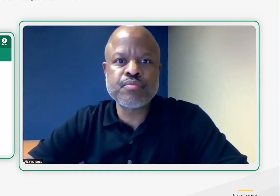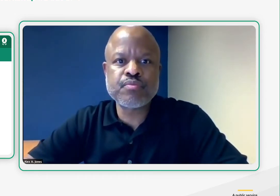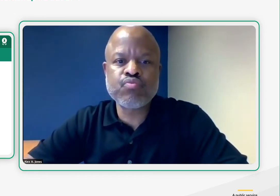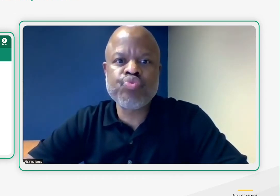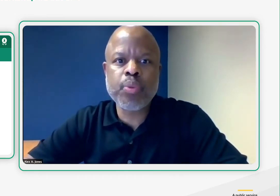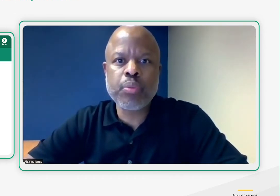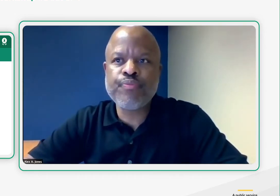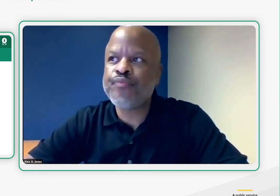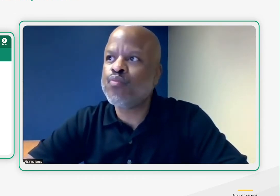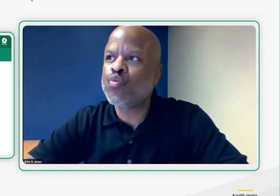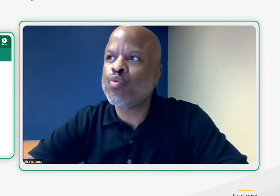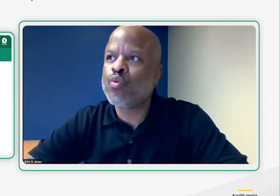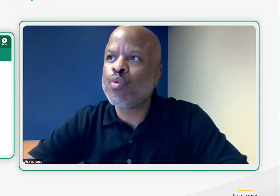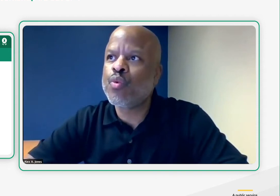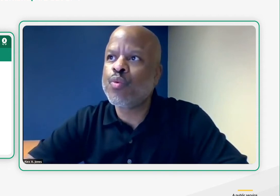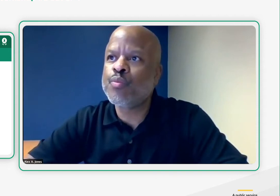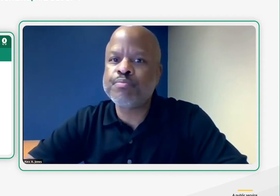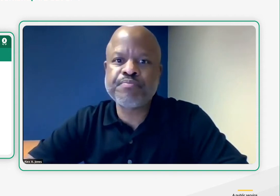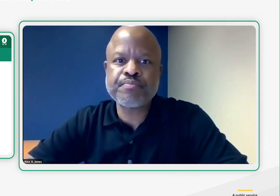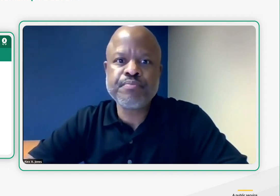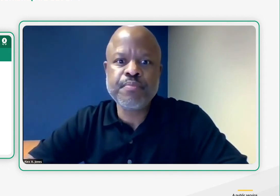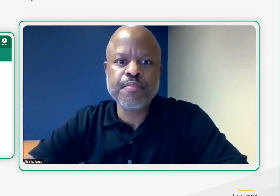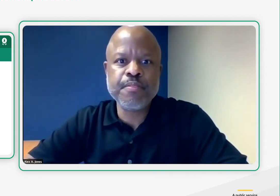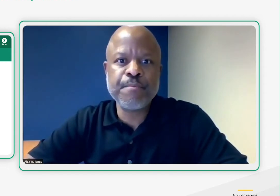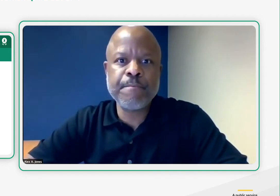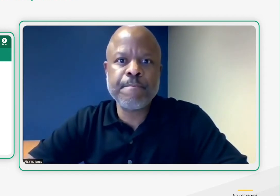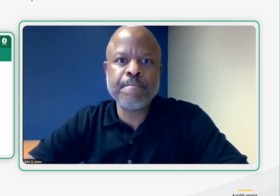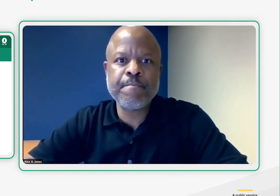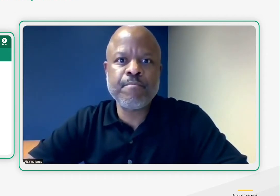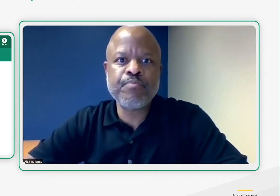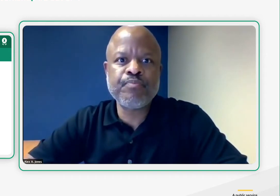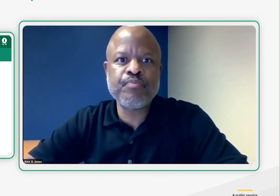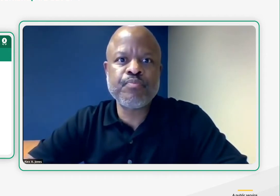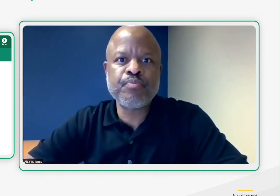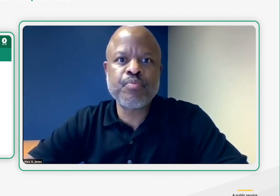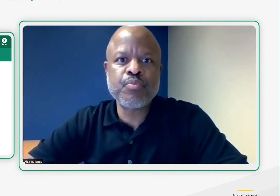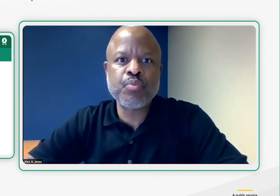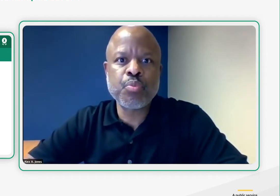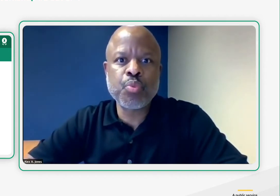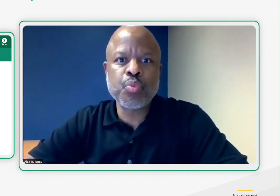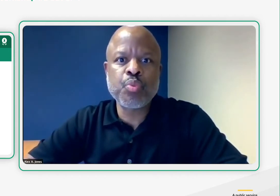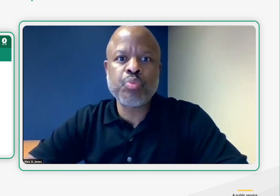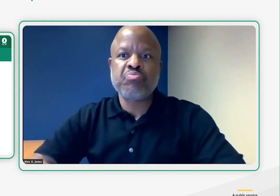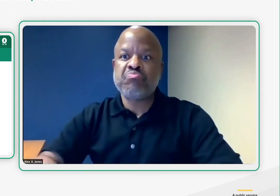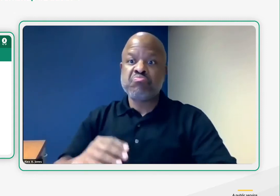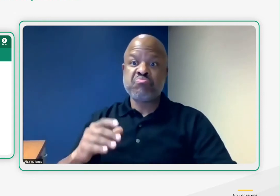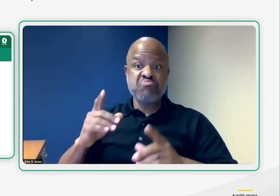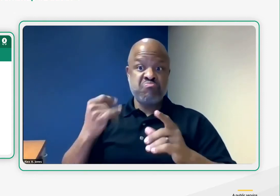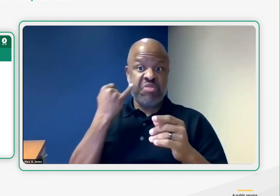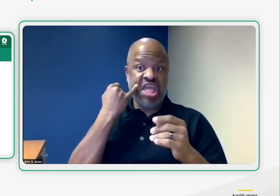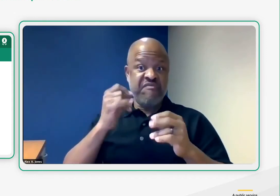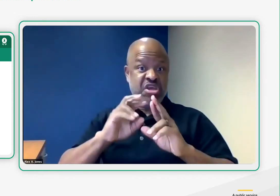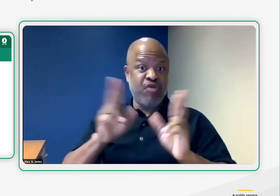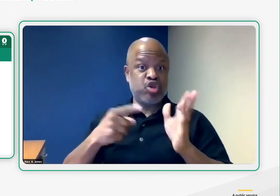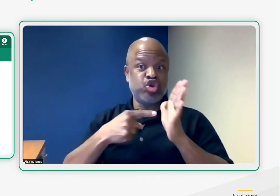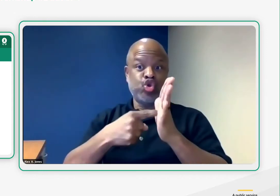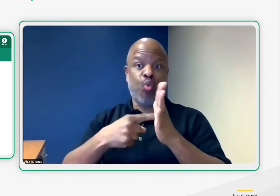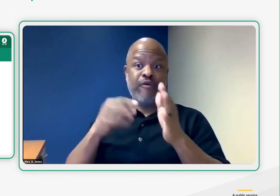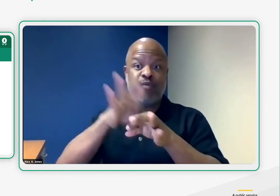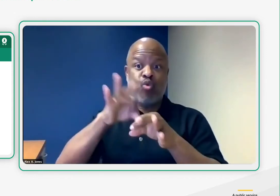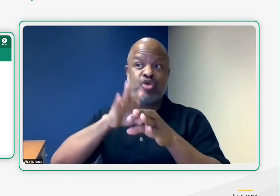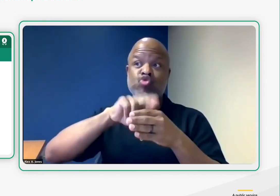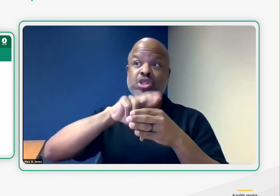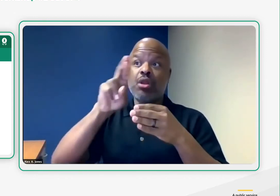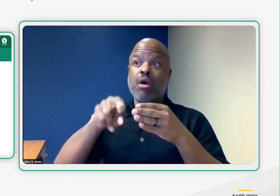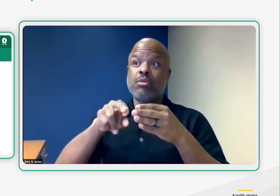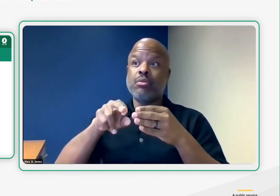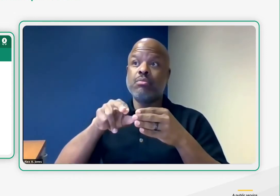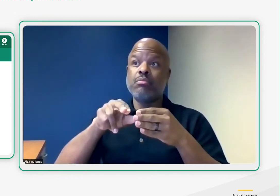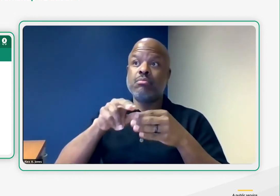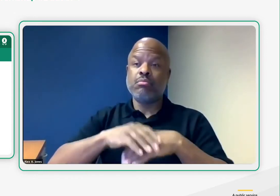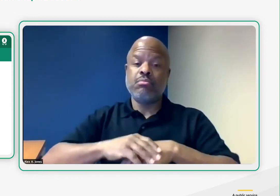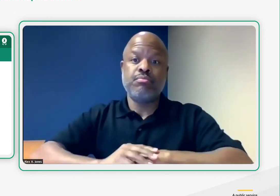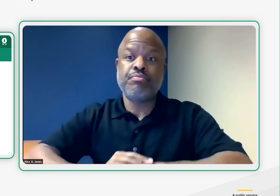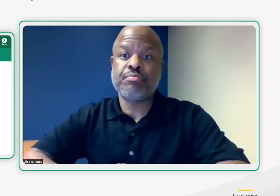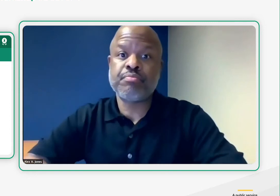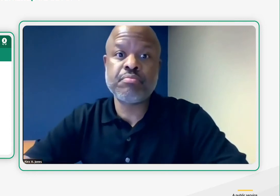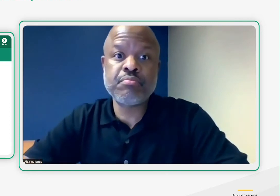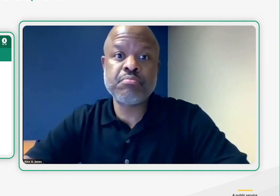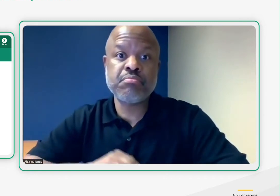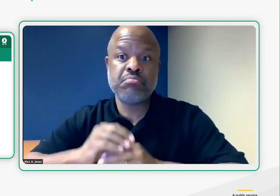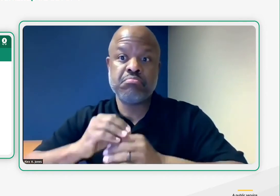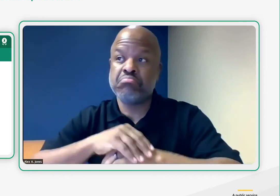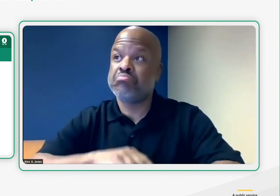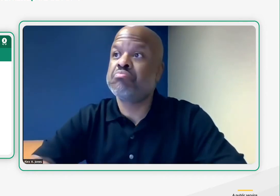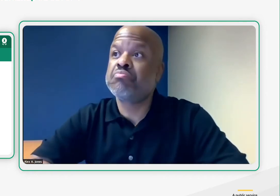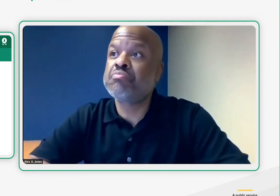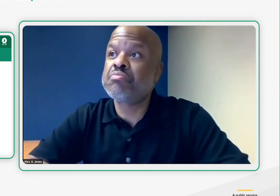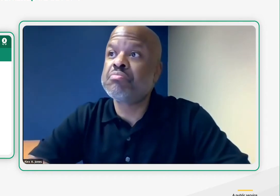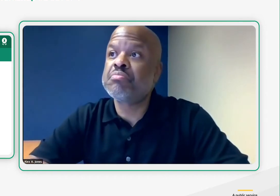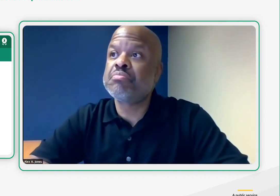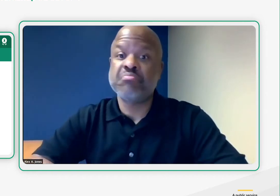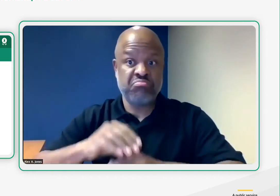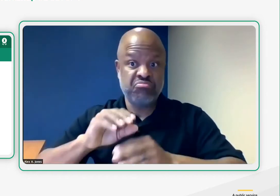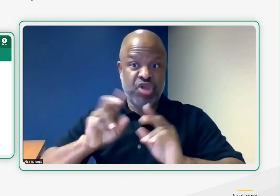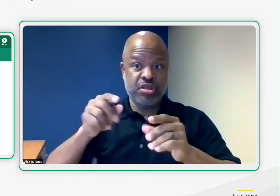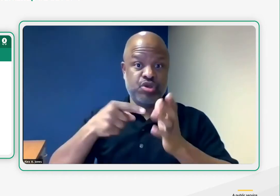So, we can go ahead and show the results once you're ready.